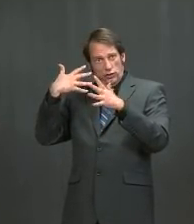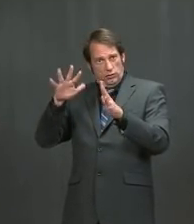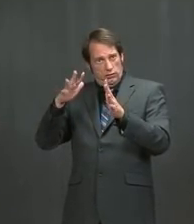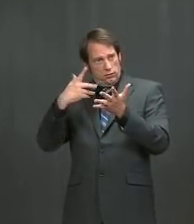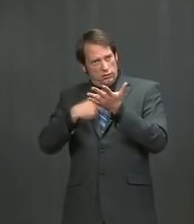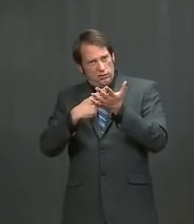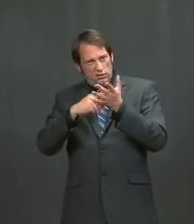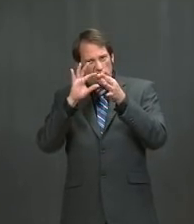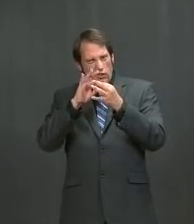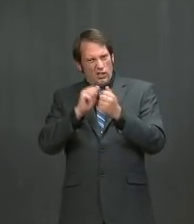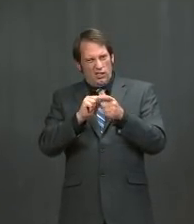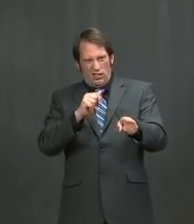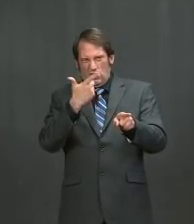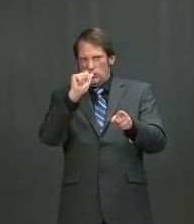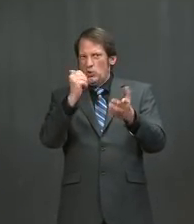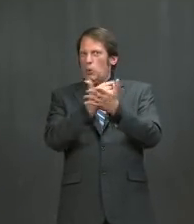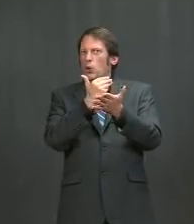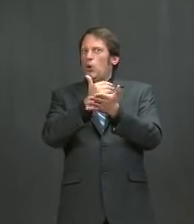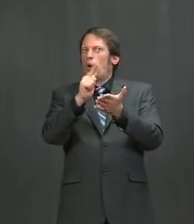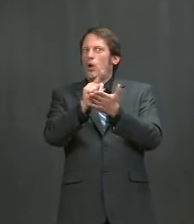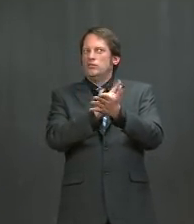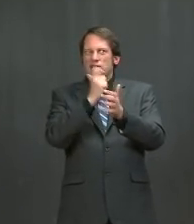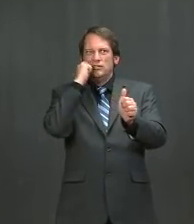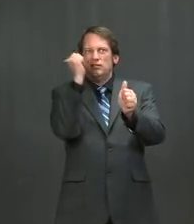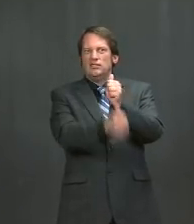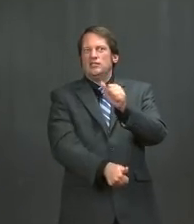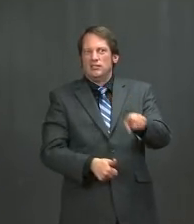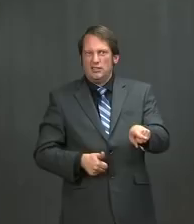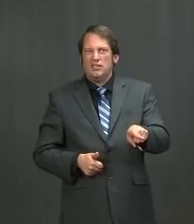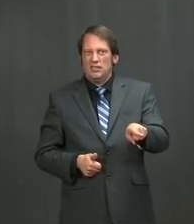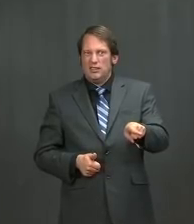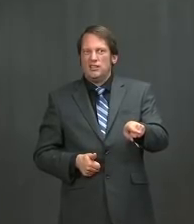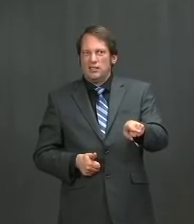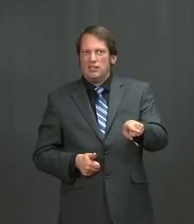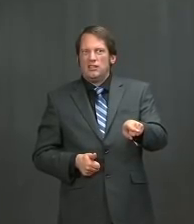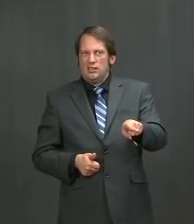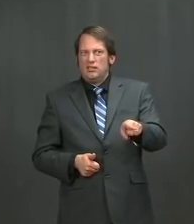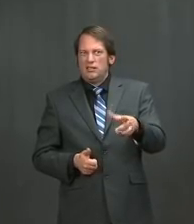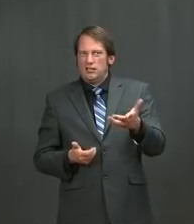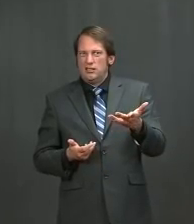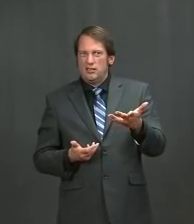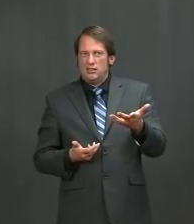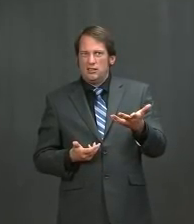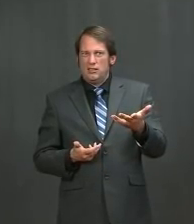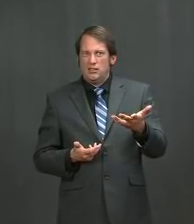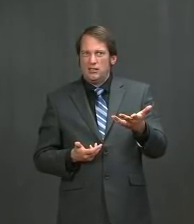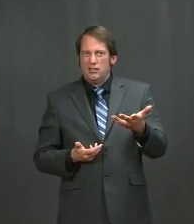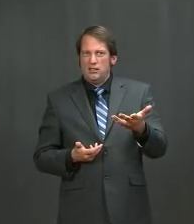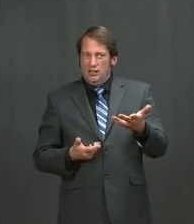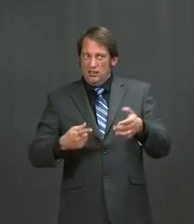he said, the law would end voting "at five o'clock when working people are just getting off." And he said it would end voting hours early